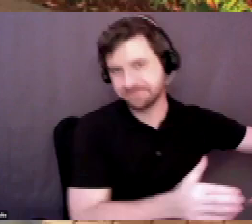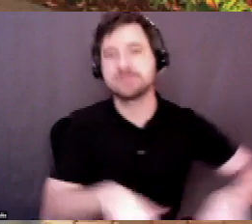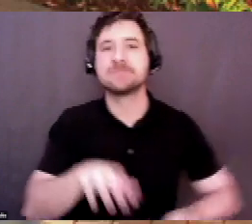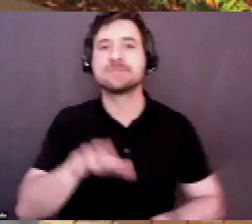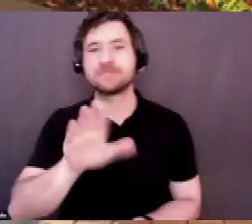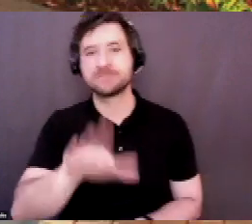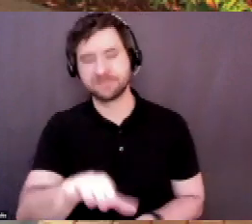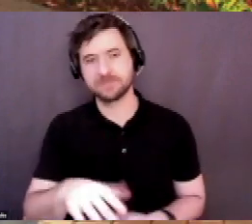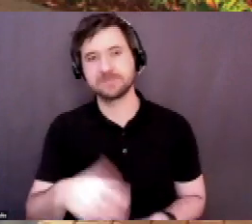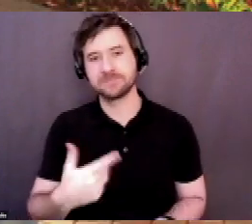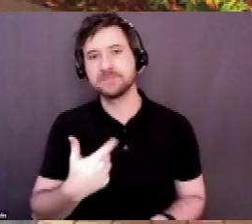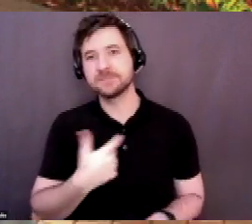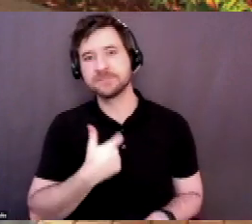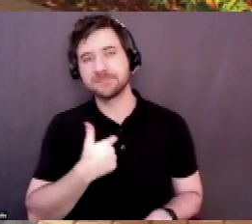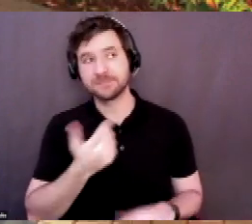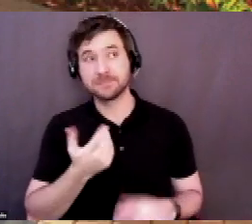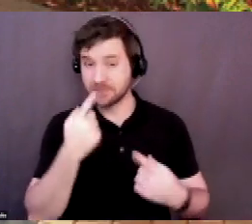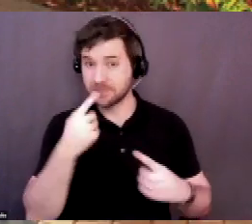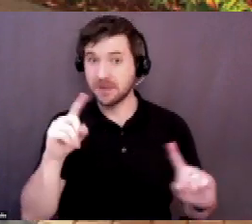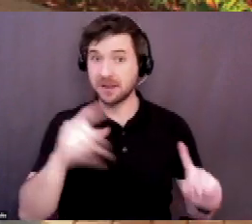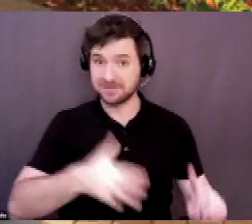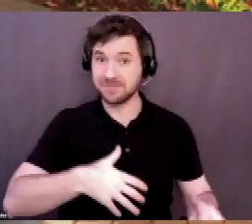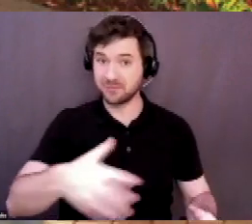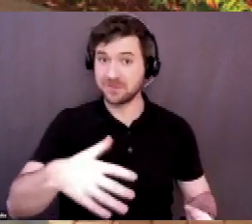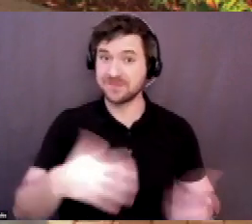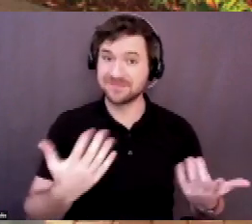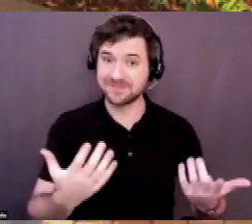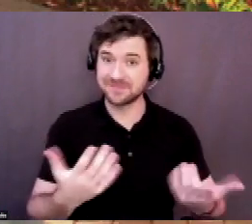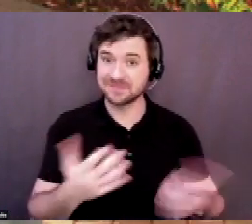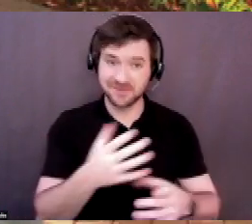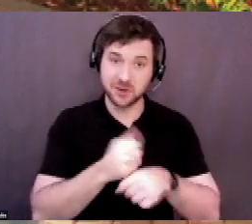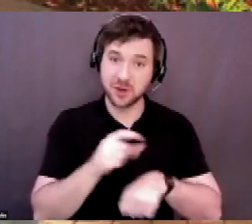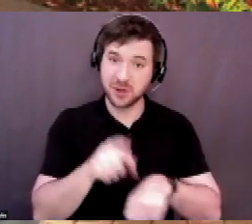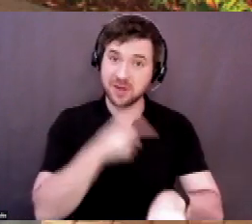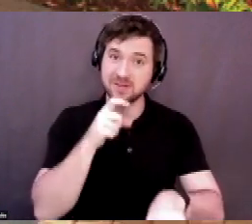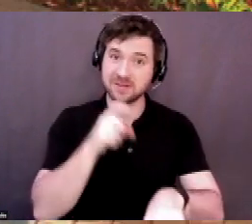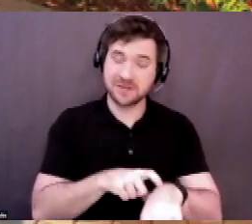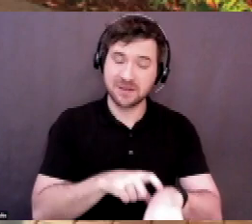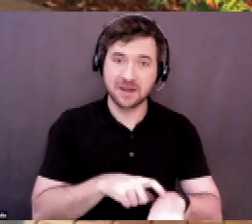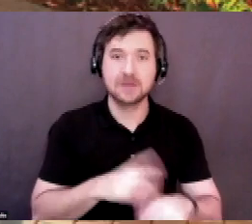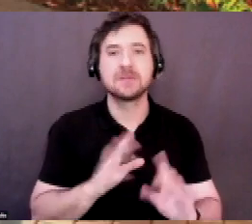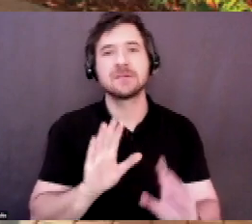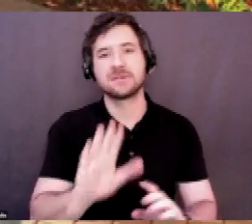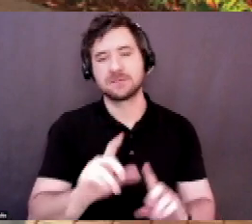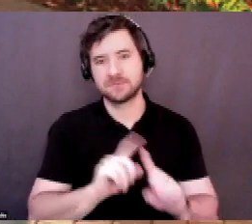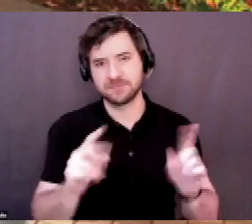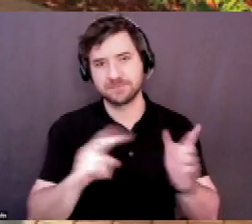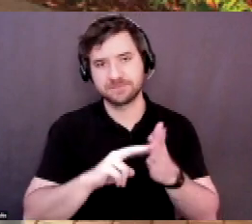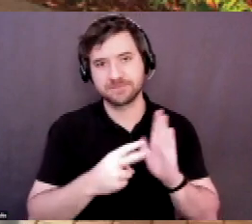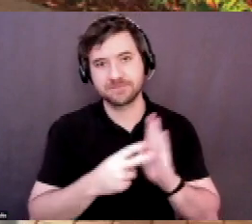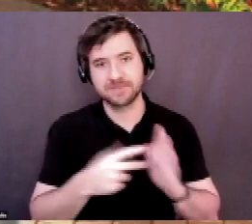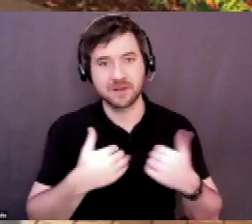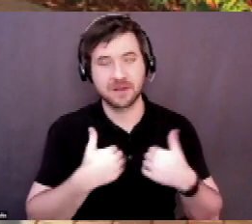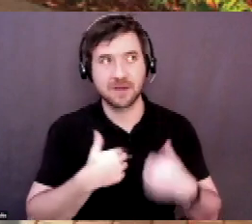It took a long time, but that meant I had a really long time